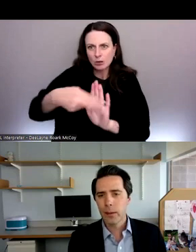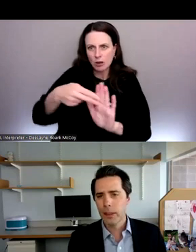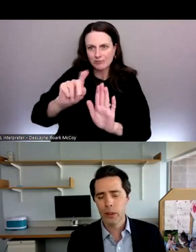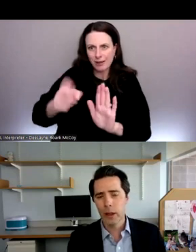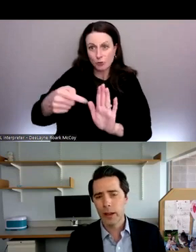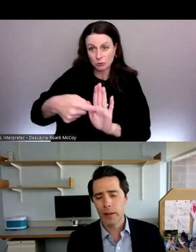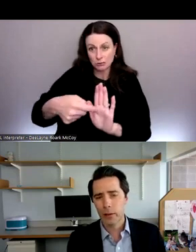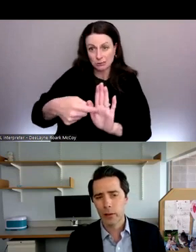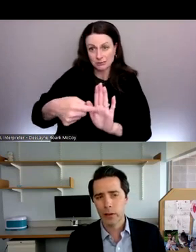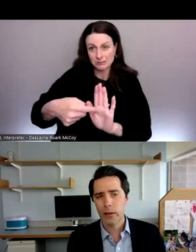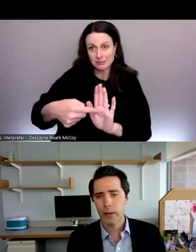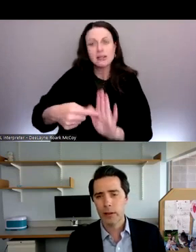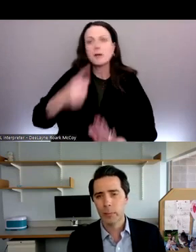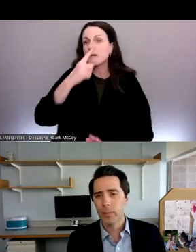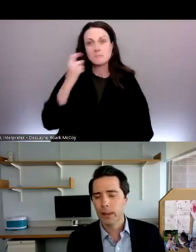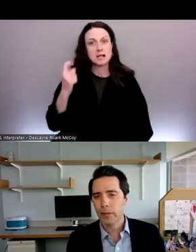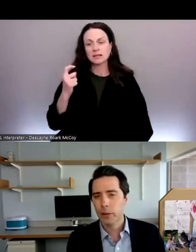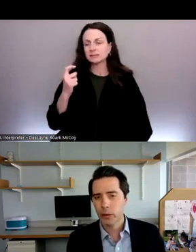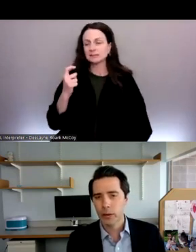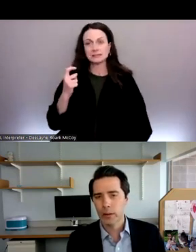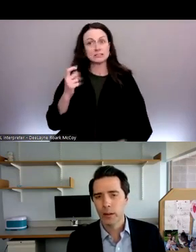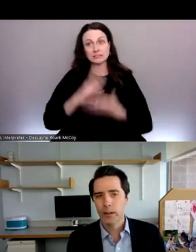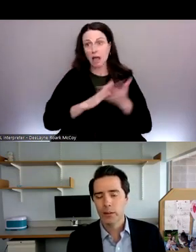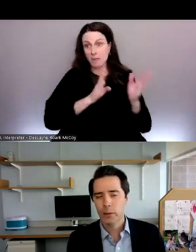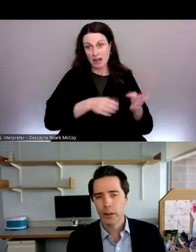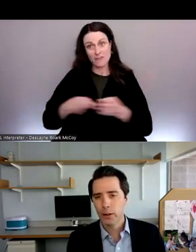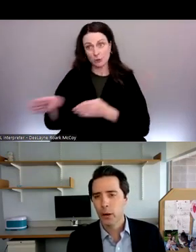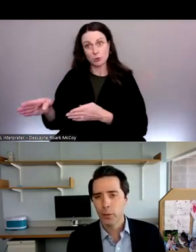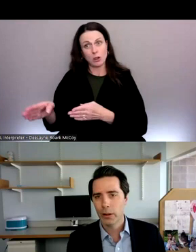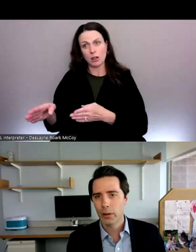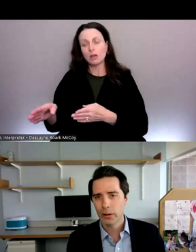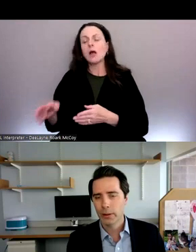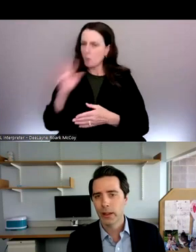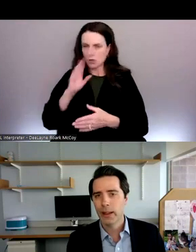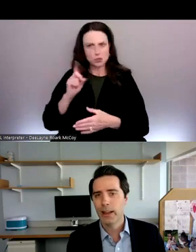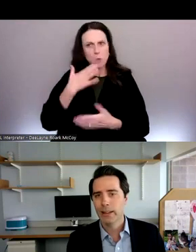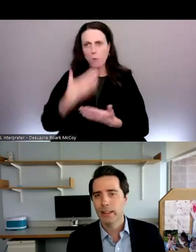because after all some individuals do